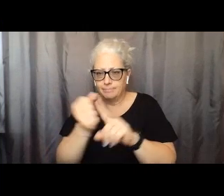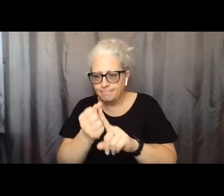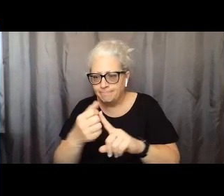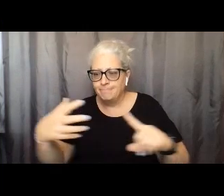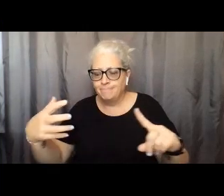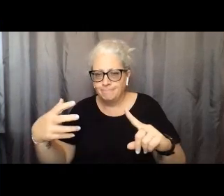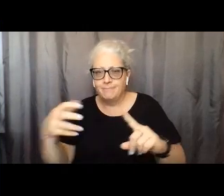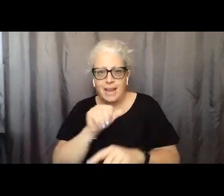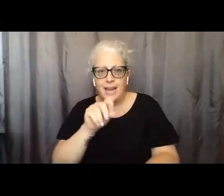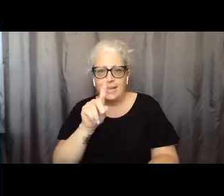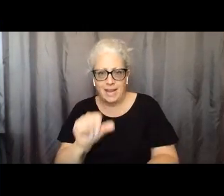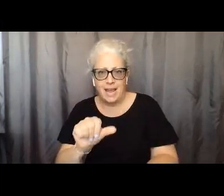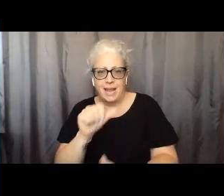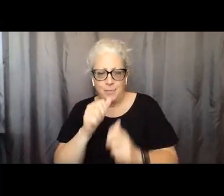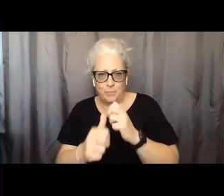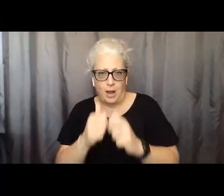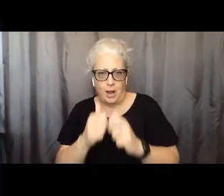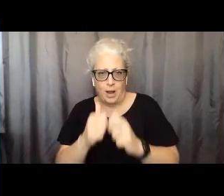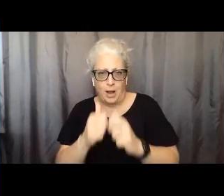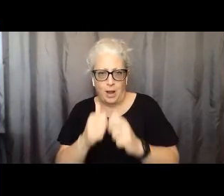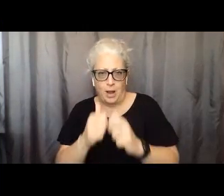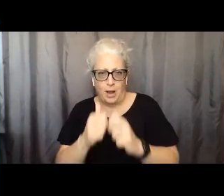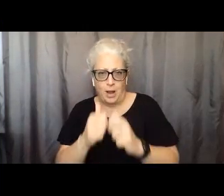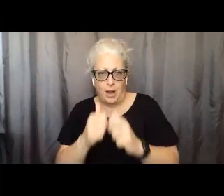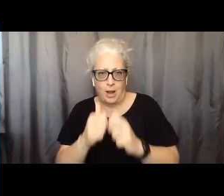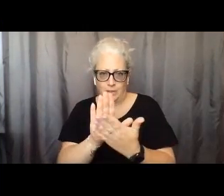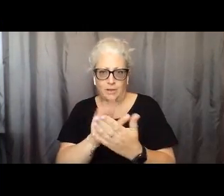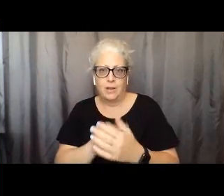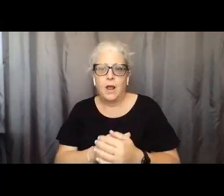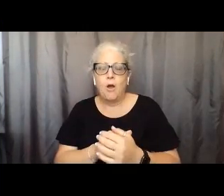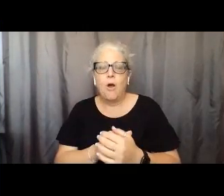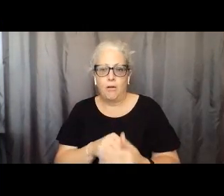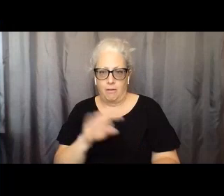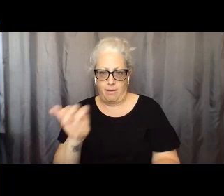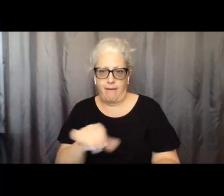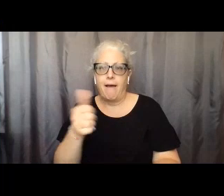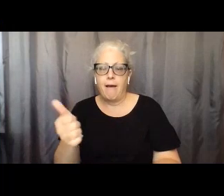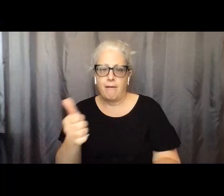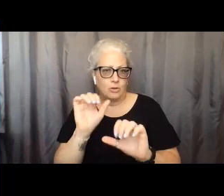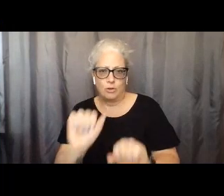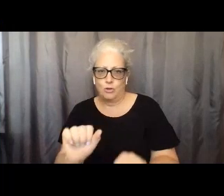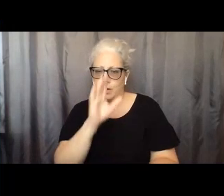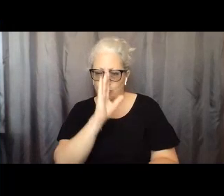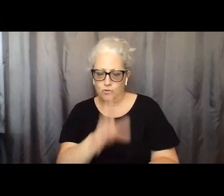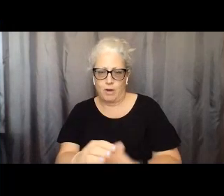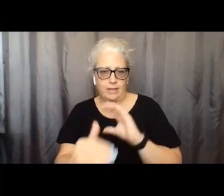reach me at roby.poche@des.wa.gov in a direct e-mail if you feel like